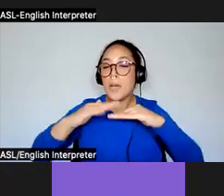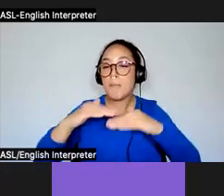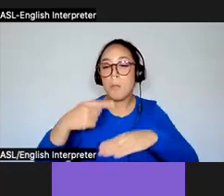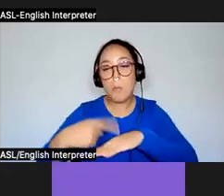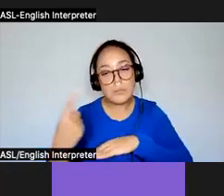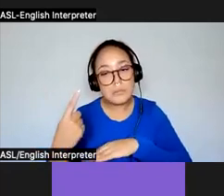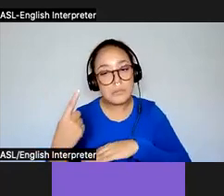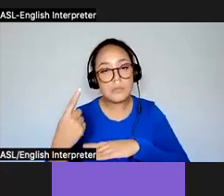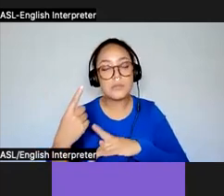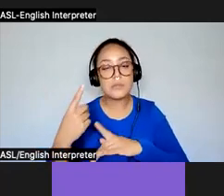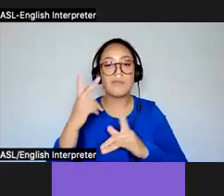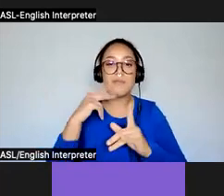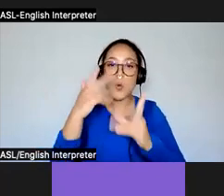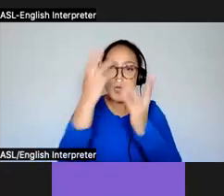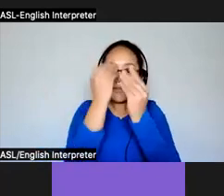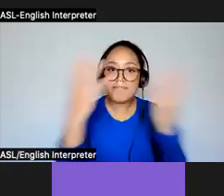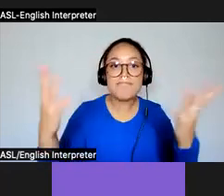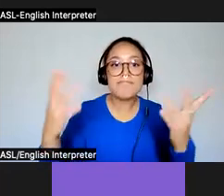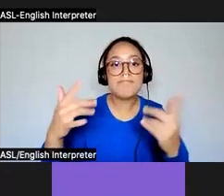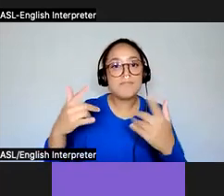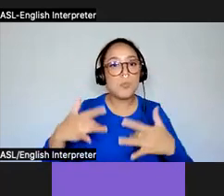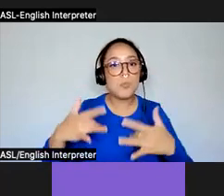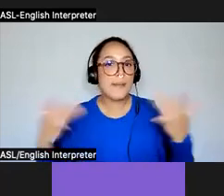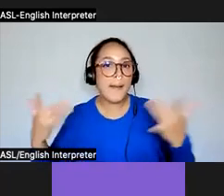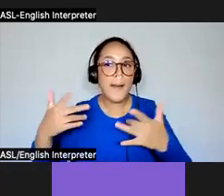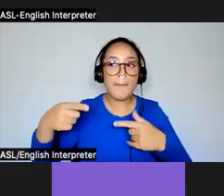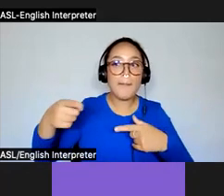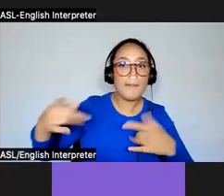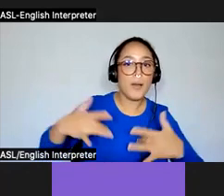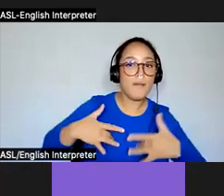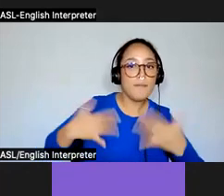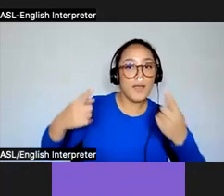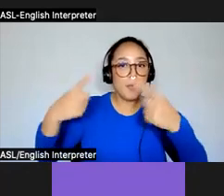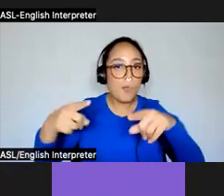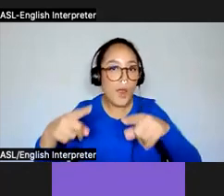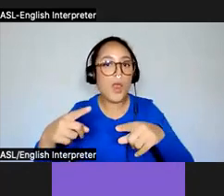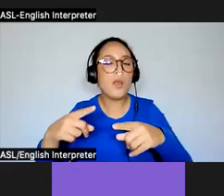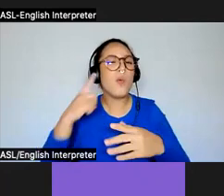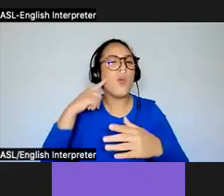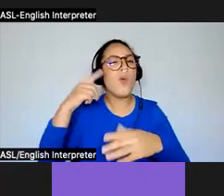out. Next slide.